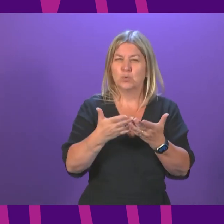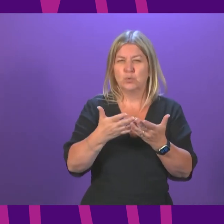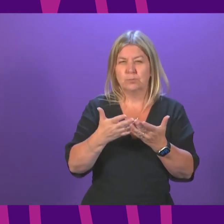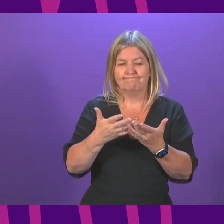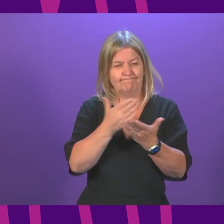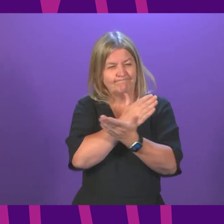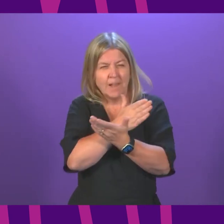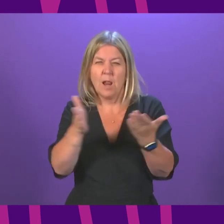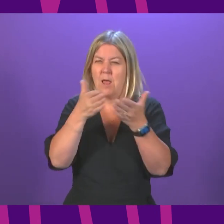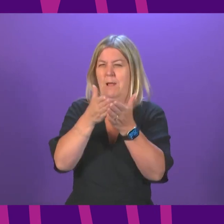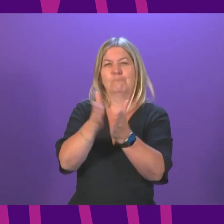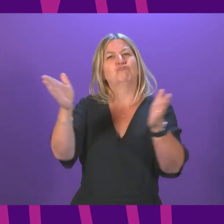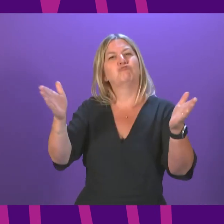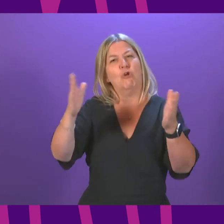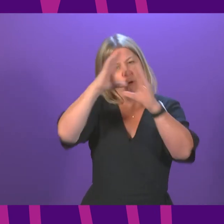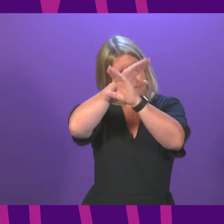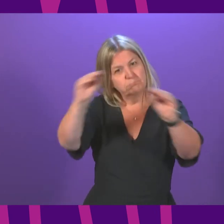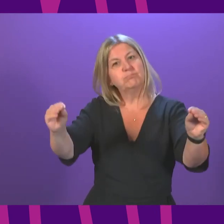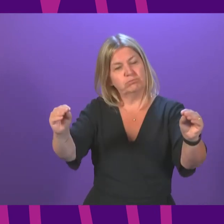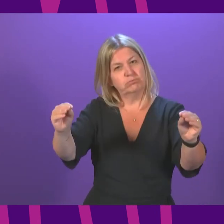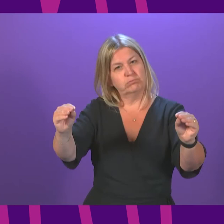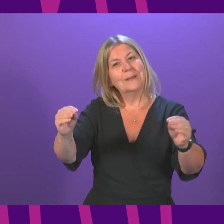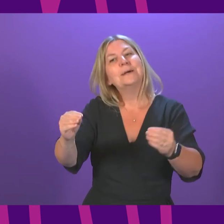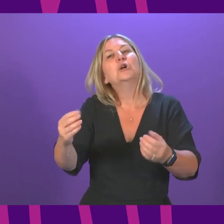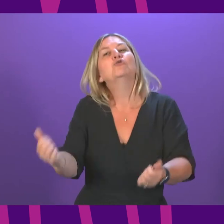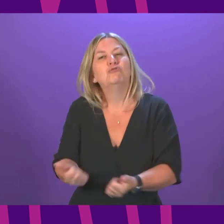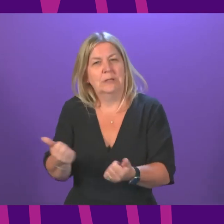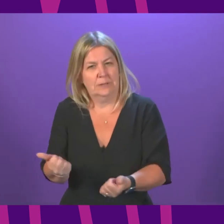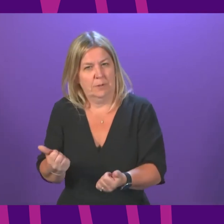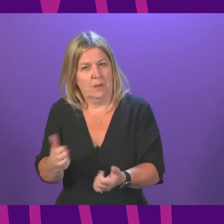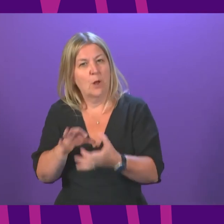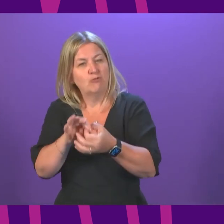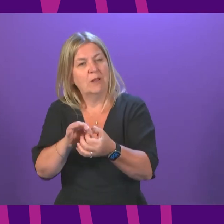think that it is reasonable to do so within the confines of the legislation. That is what